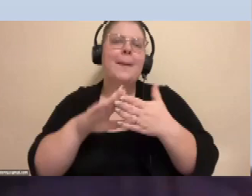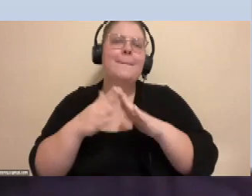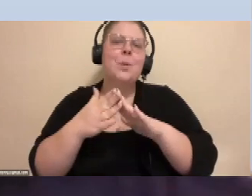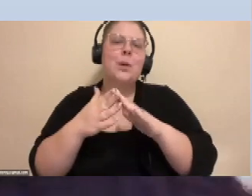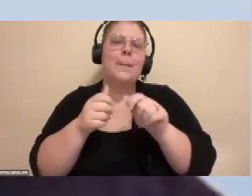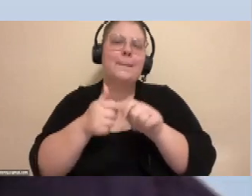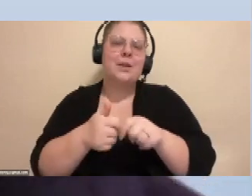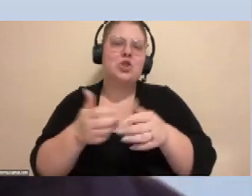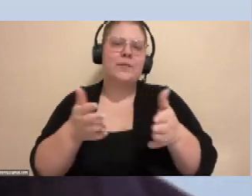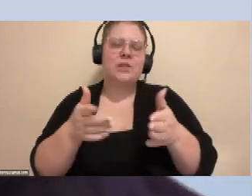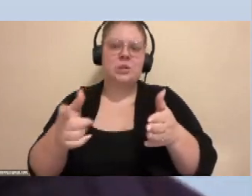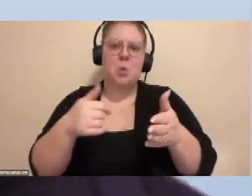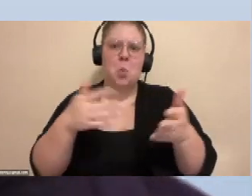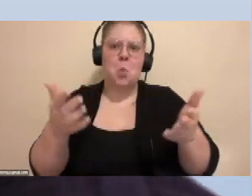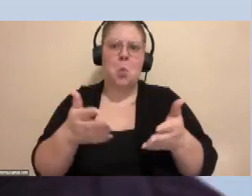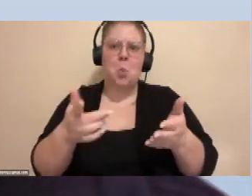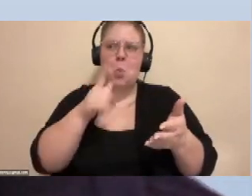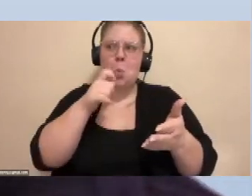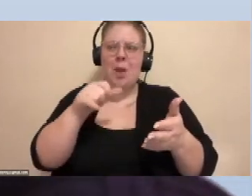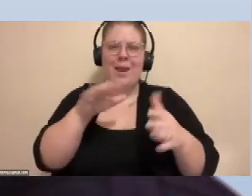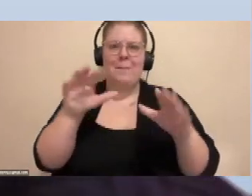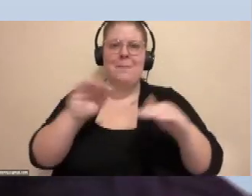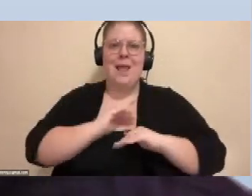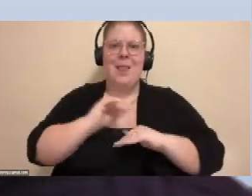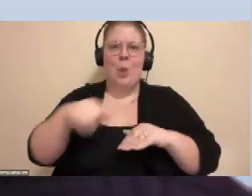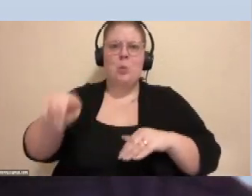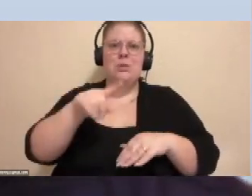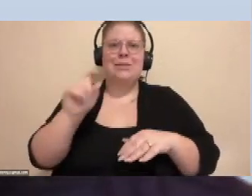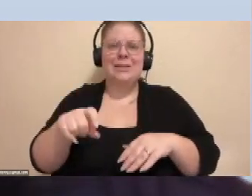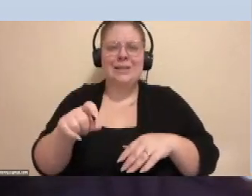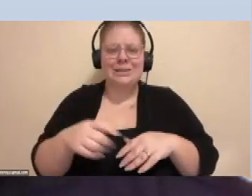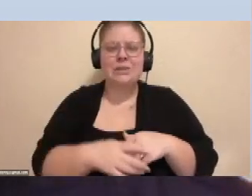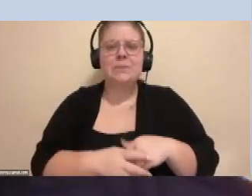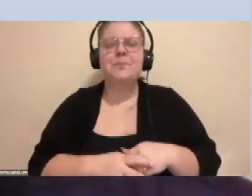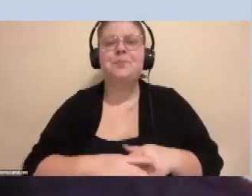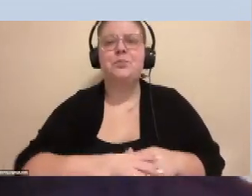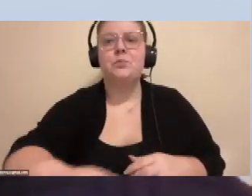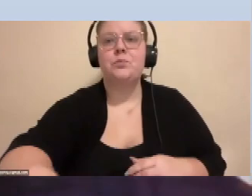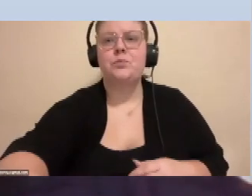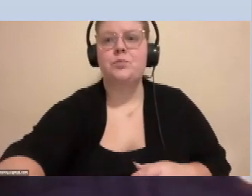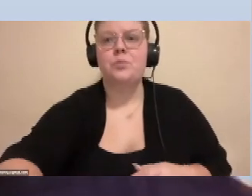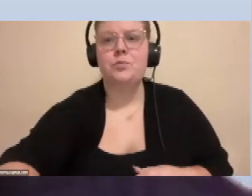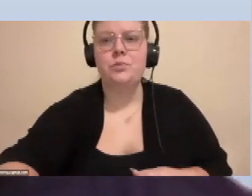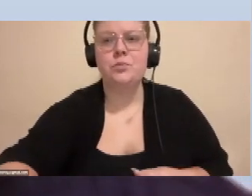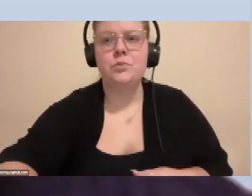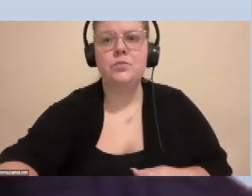Because I do think we are at a moment and still are that we need to press that